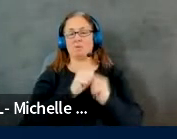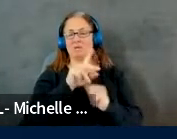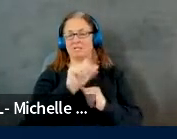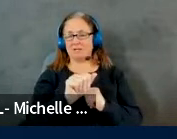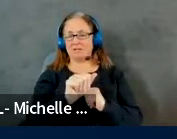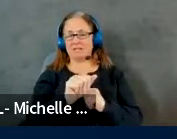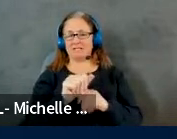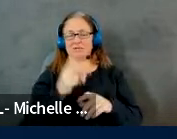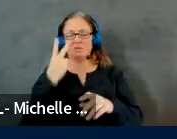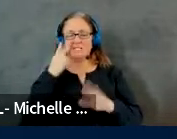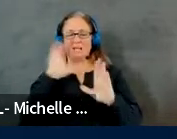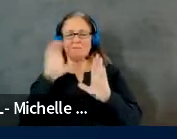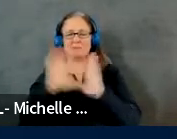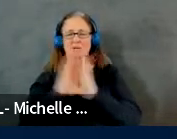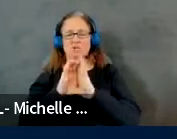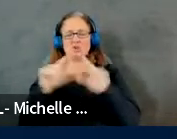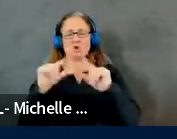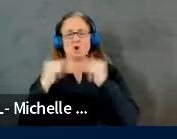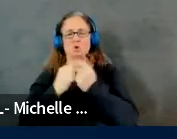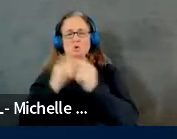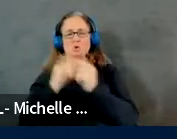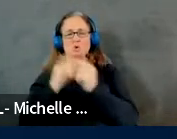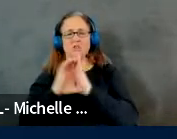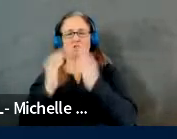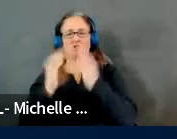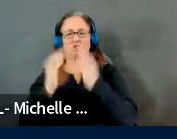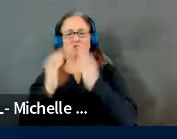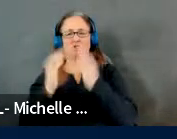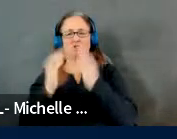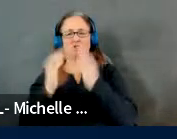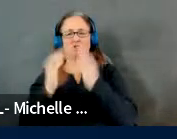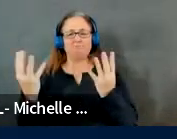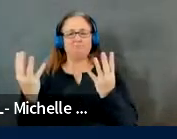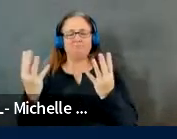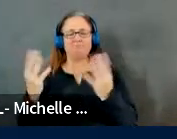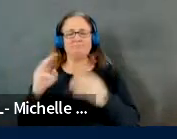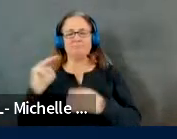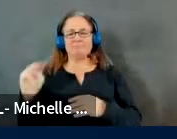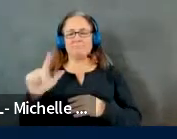you'll see a group photo of all of us together gathered when the MOU was signed by our three